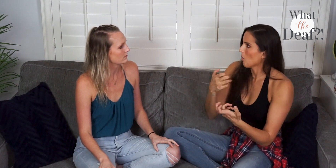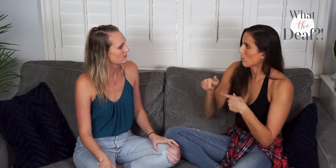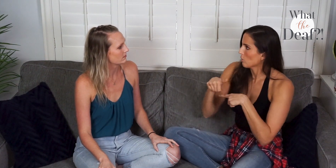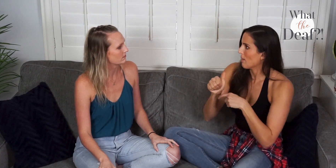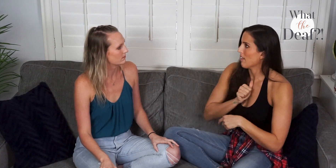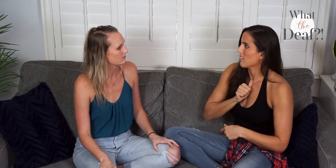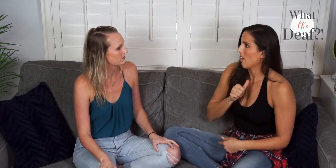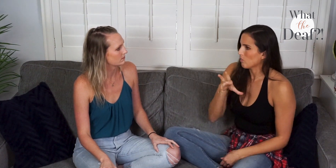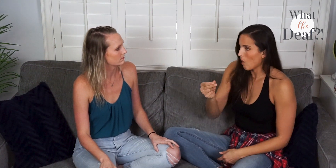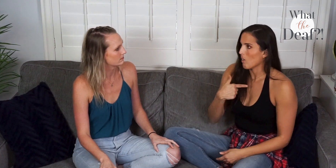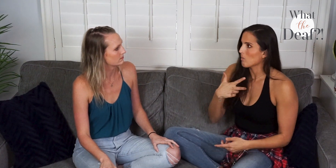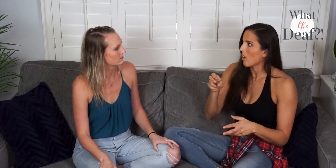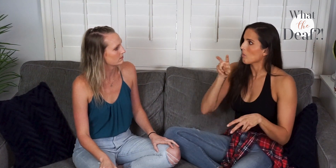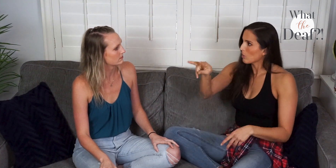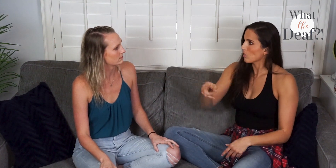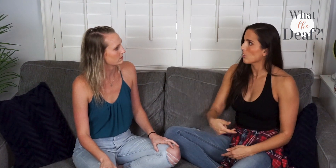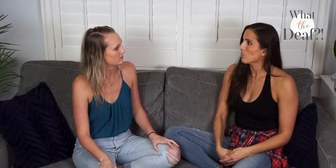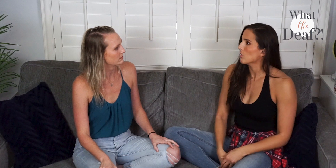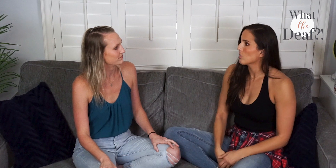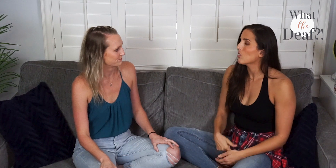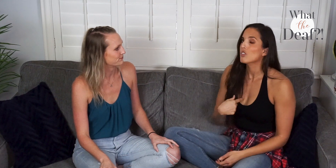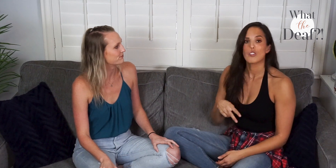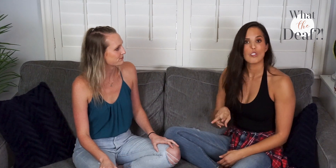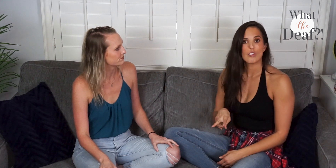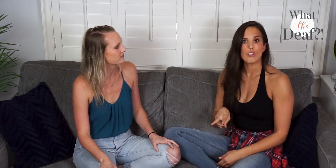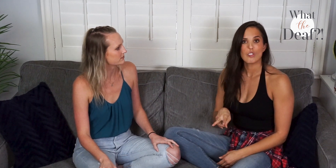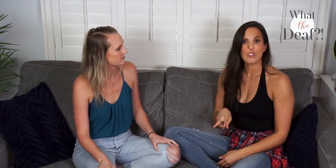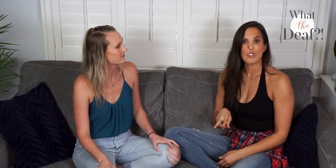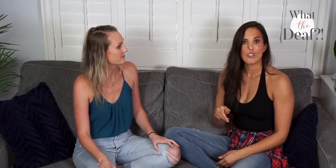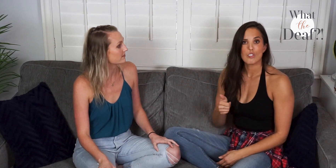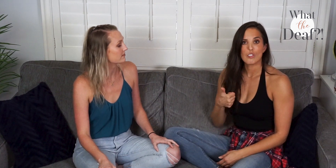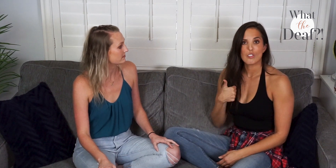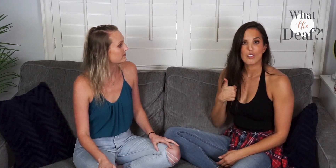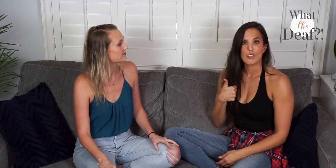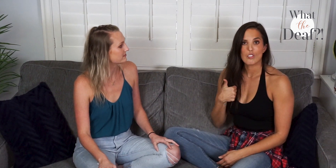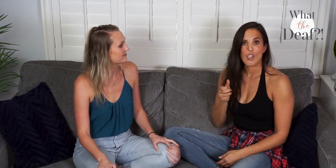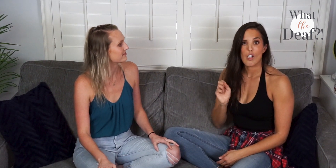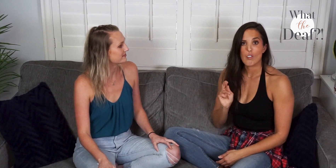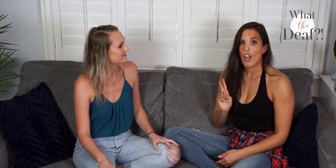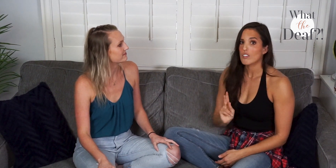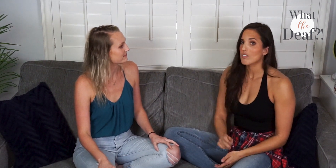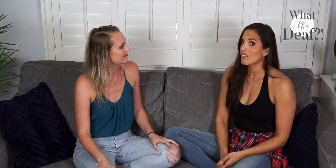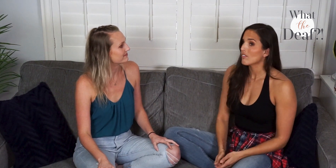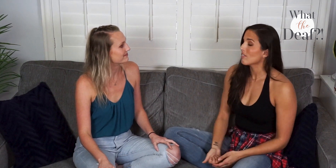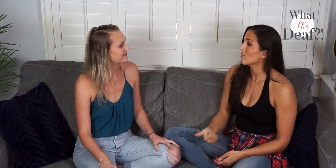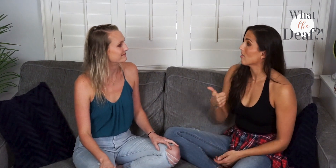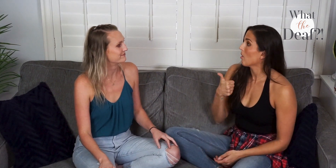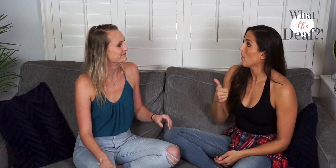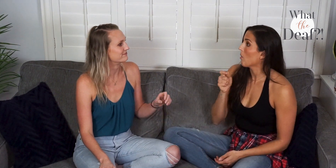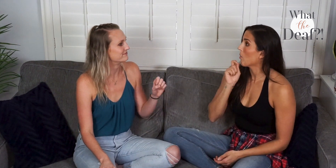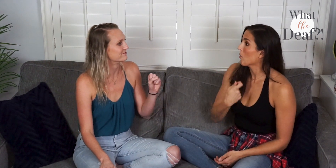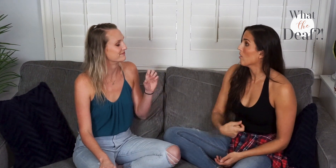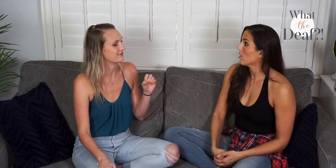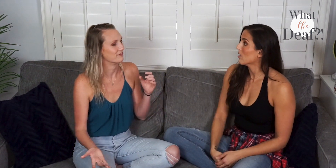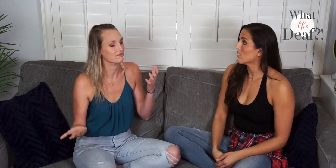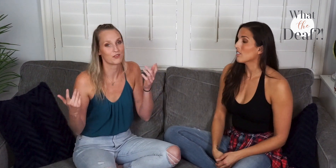I wanna practice. No, I wanna watch." And I looked at him and I was like, "Okay, cool." - Yeah.